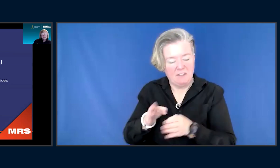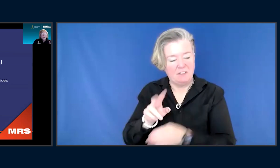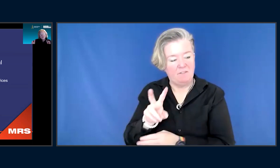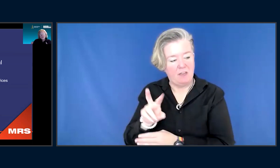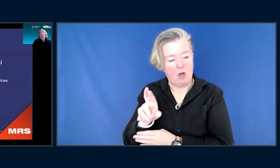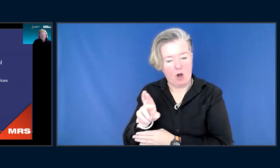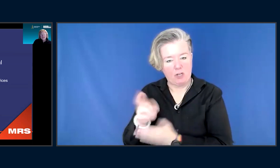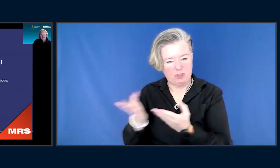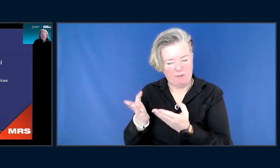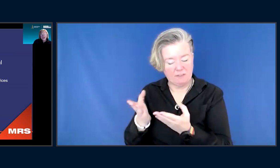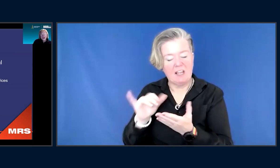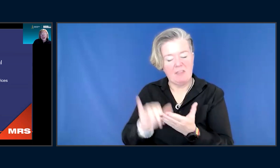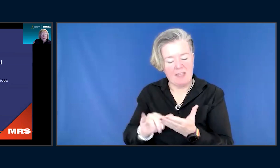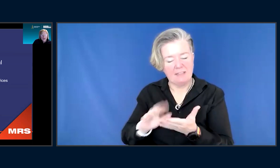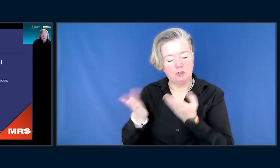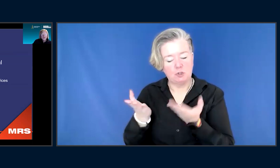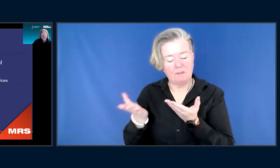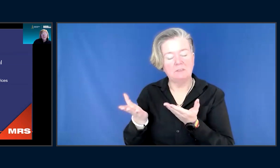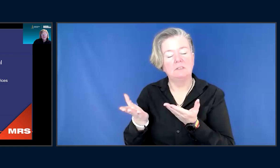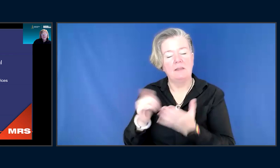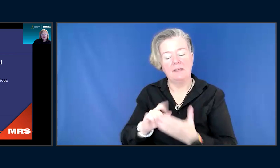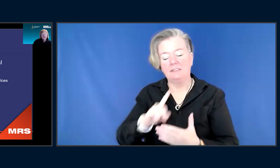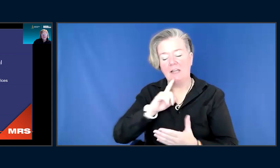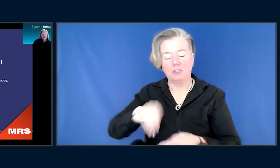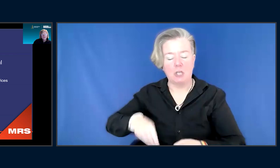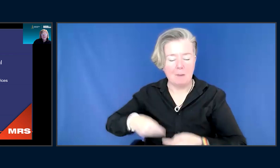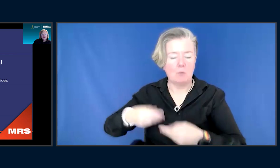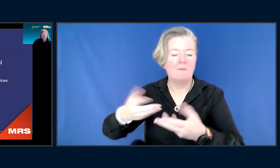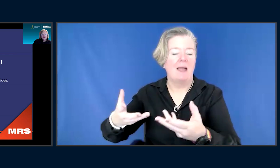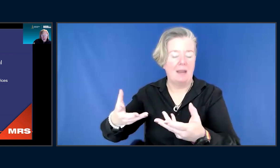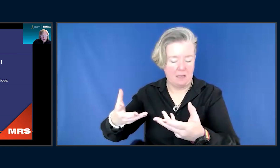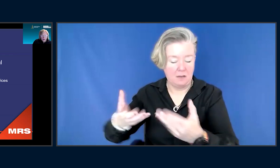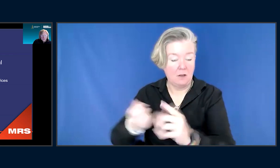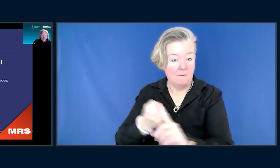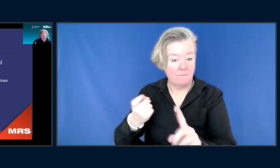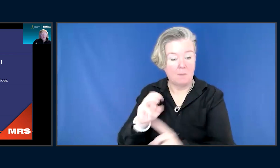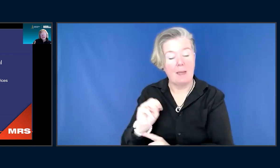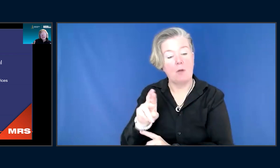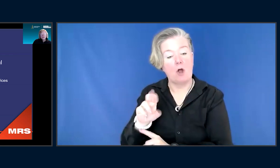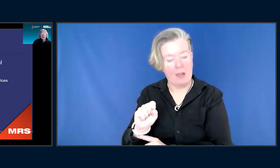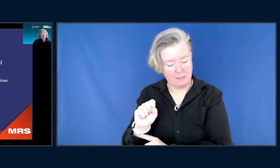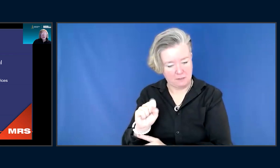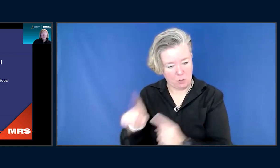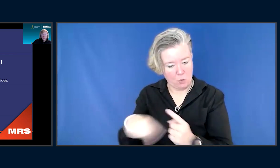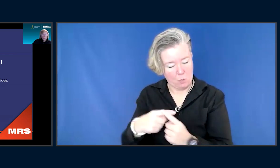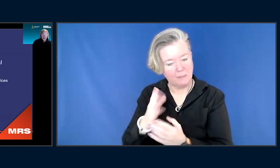vocational rehab services, these are services that are actually provided through MRS.